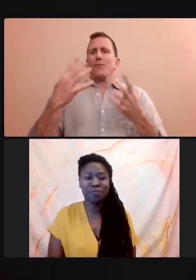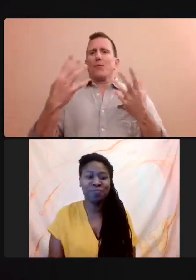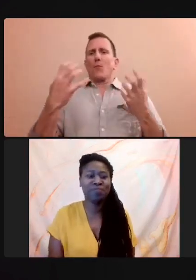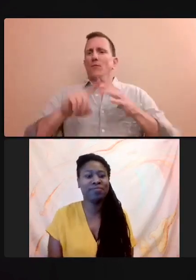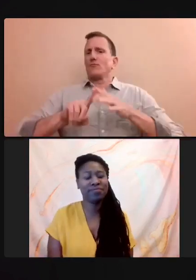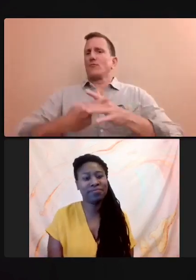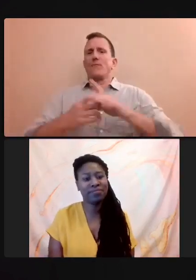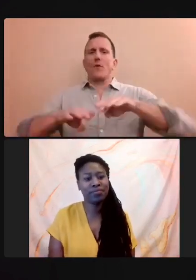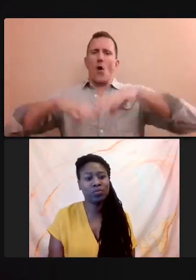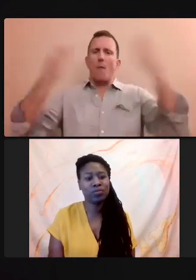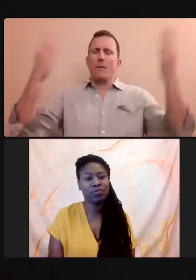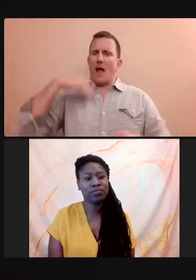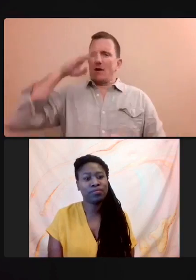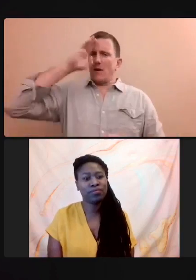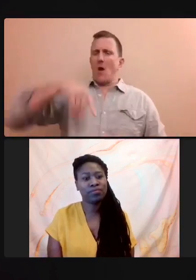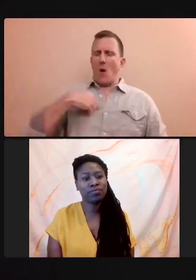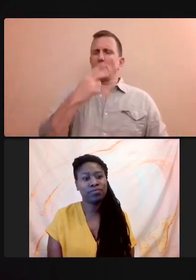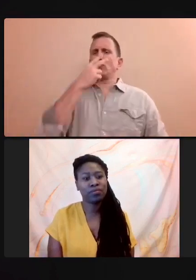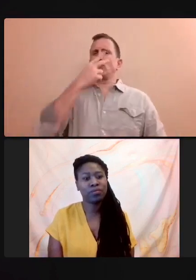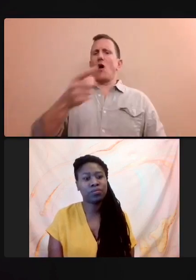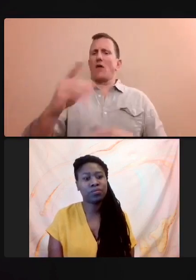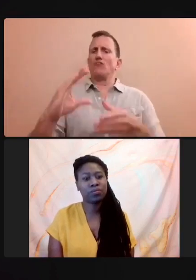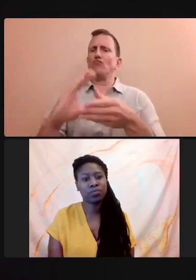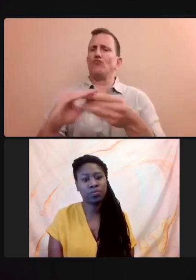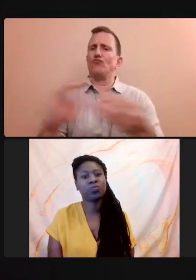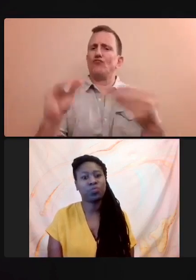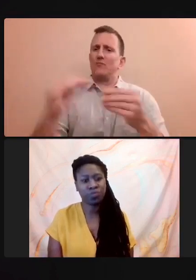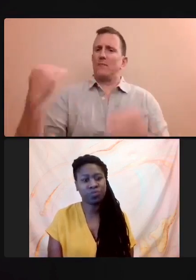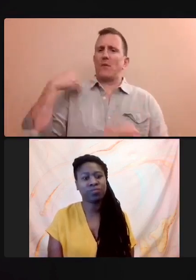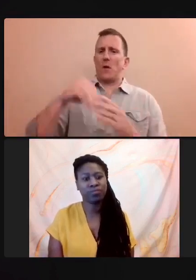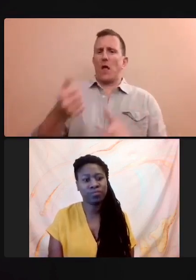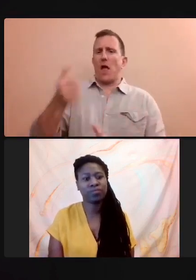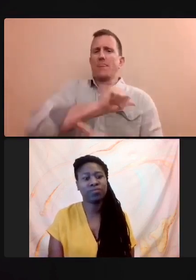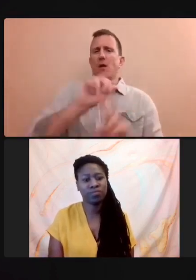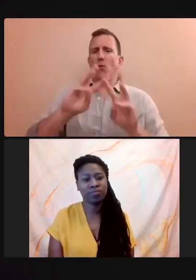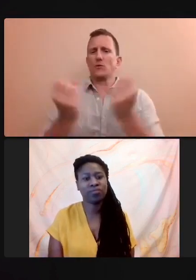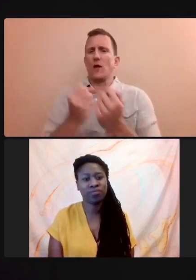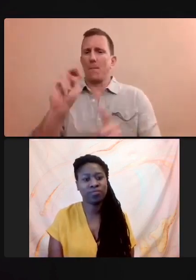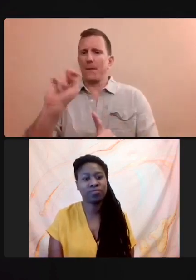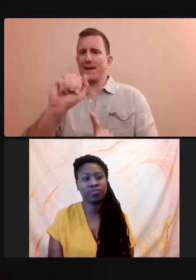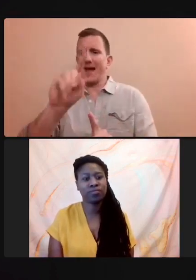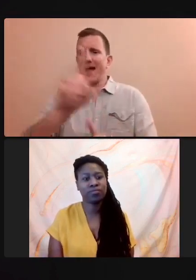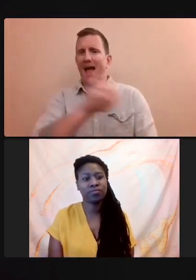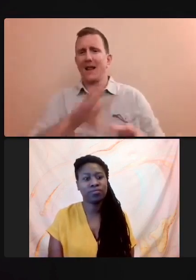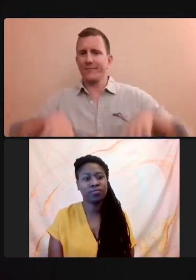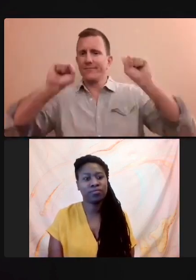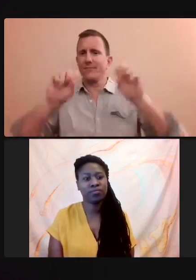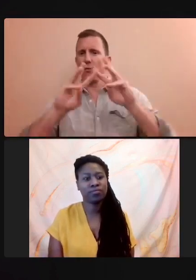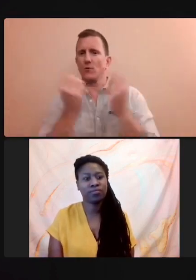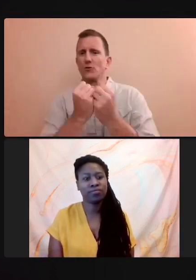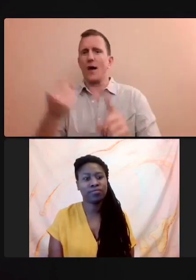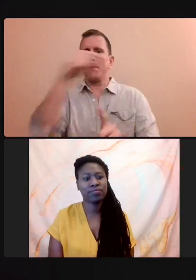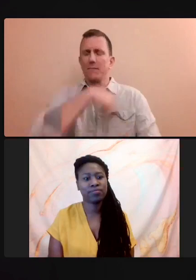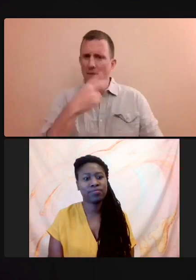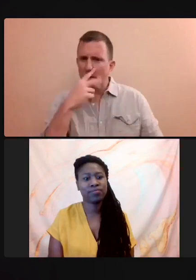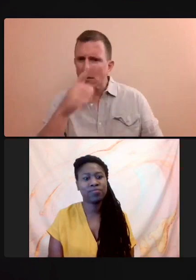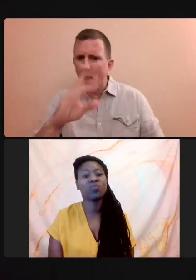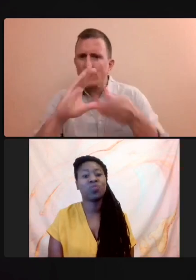I'd like to open with talking about a workshop that I saw you at the NAD conference, and you had talked about your experience